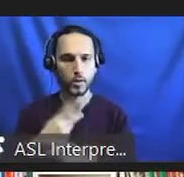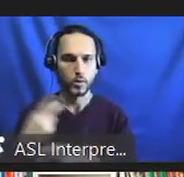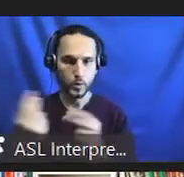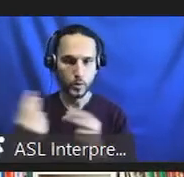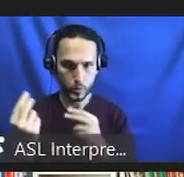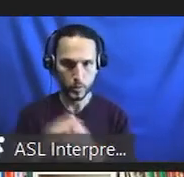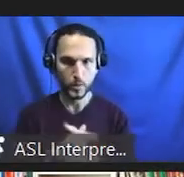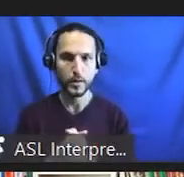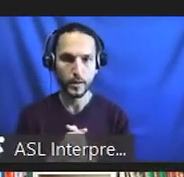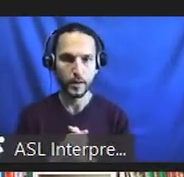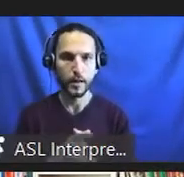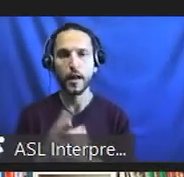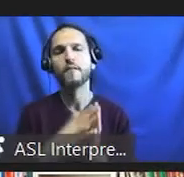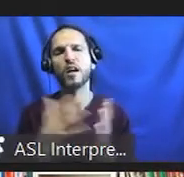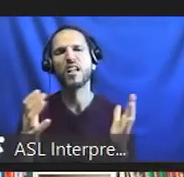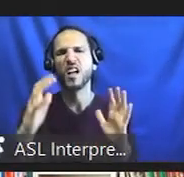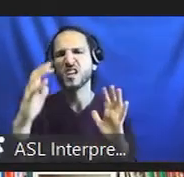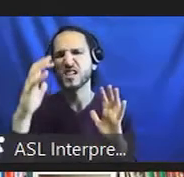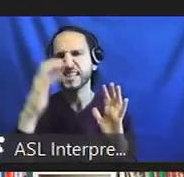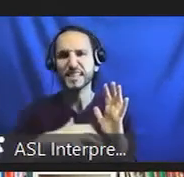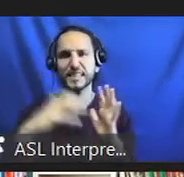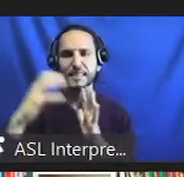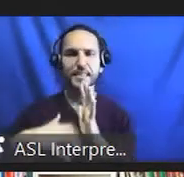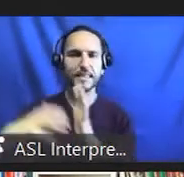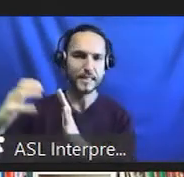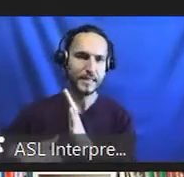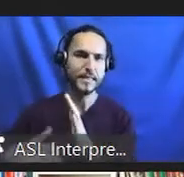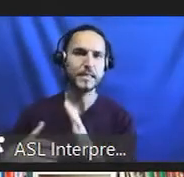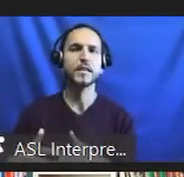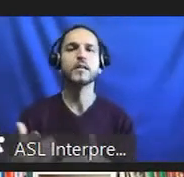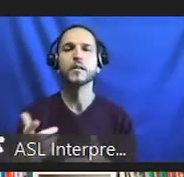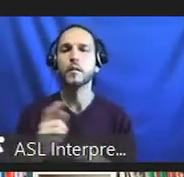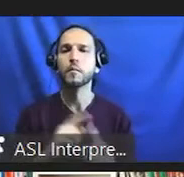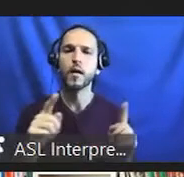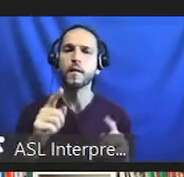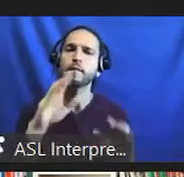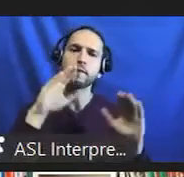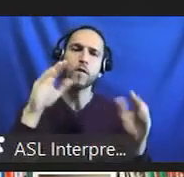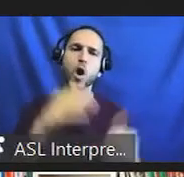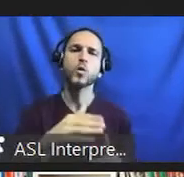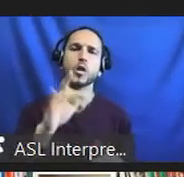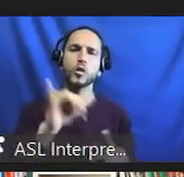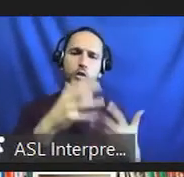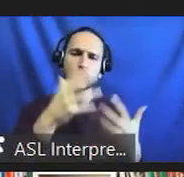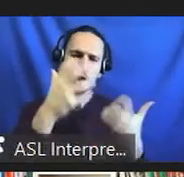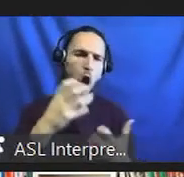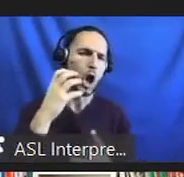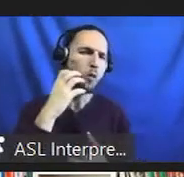And again, lots of words here, but what we really want you to focus on is the bolded text down at the bottom,